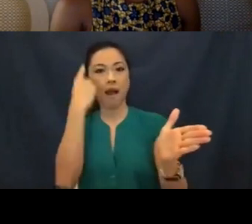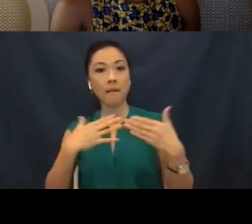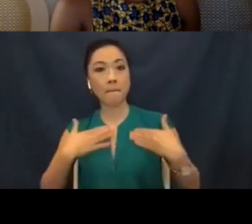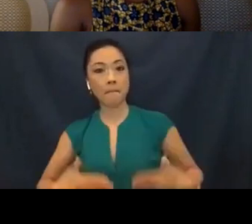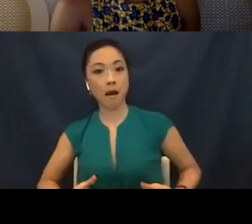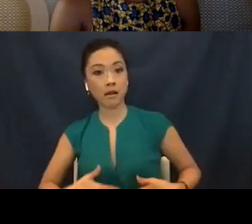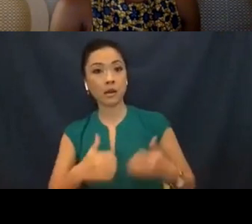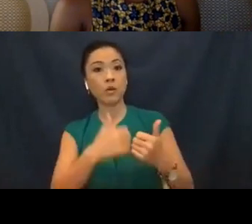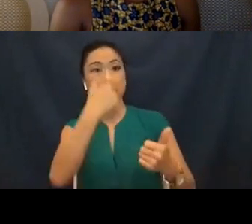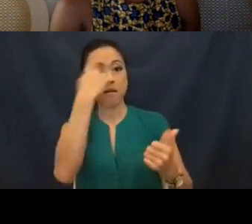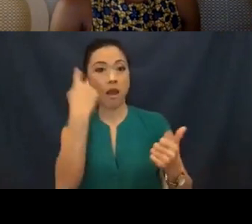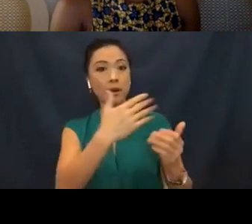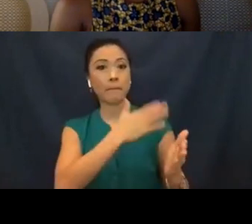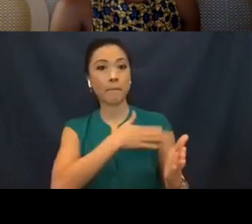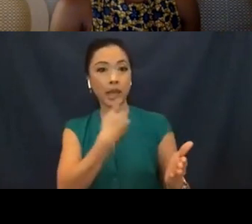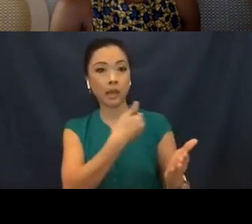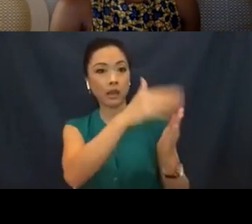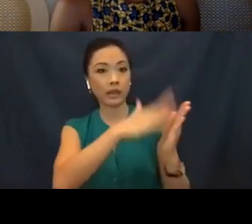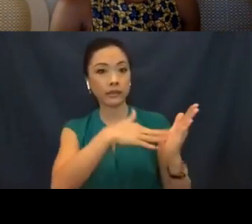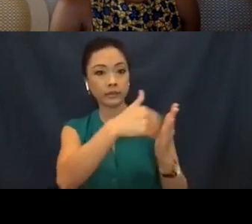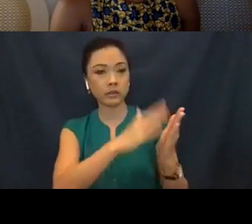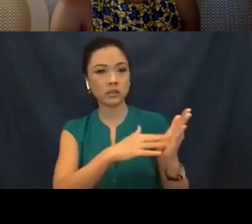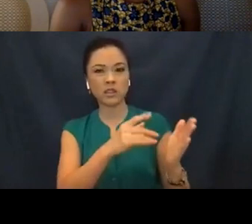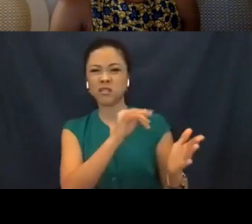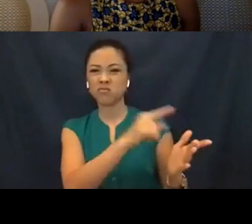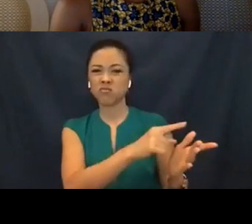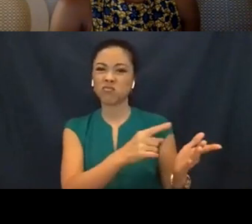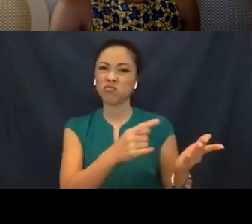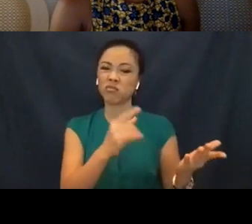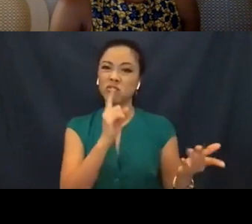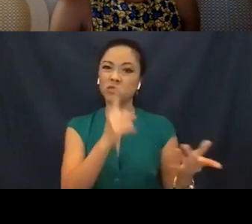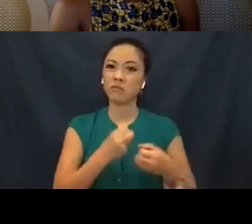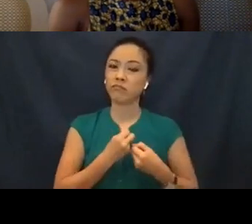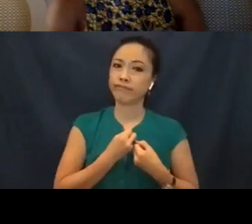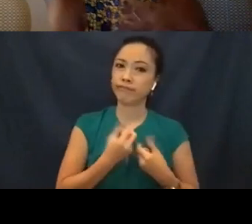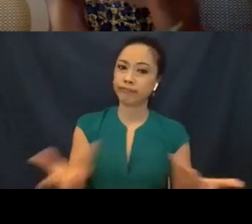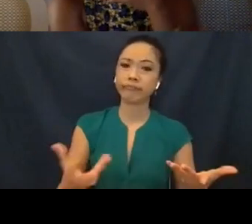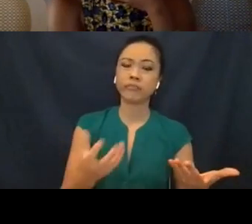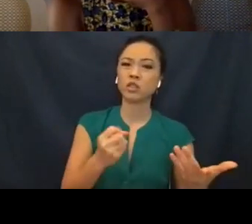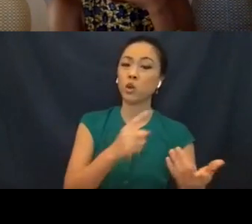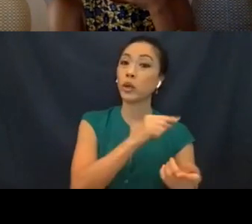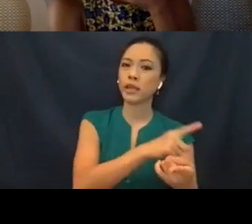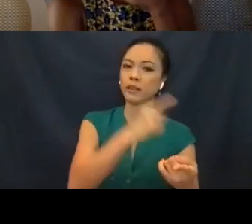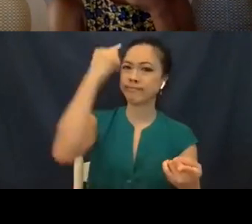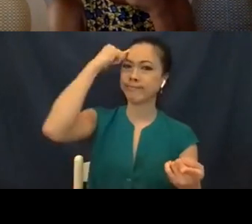it was taking a lot out of him. So he conceptualized the performance